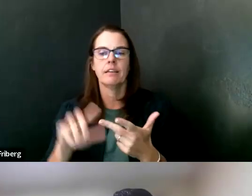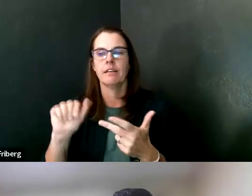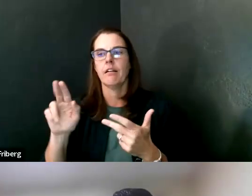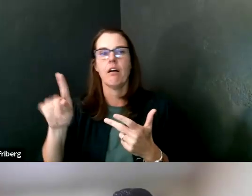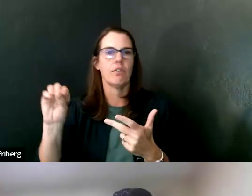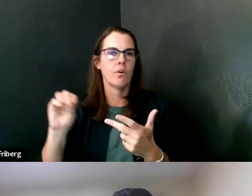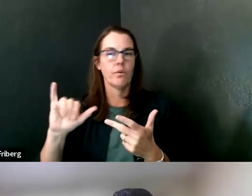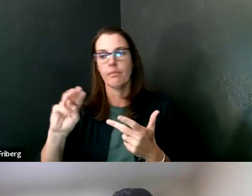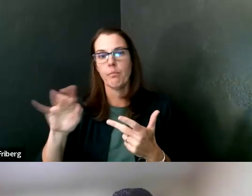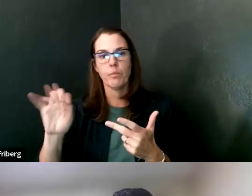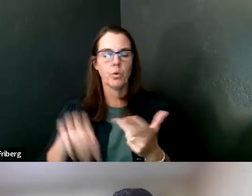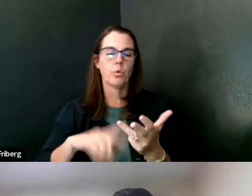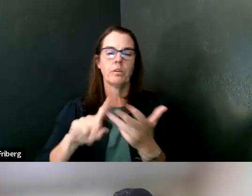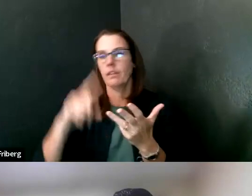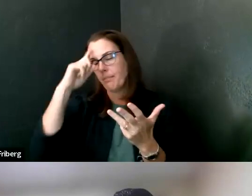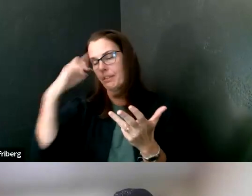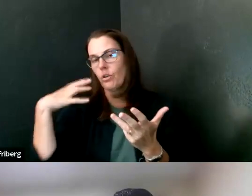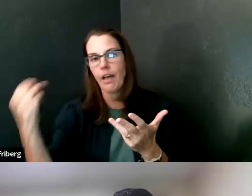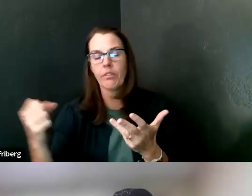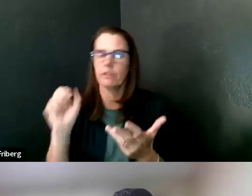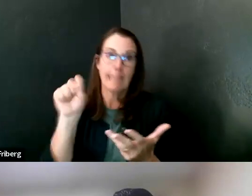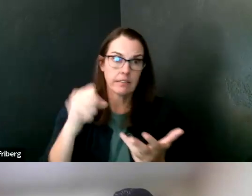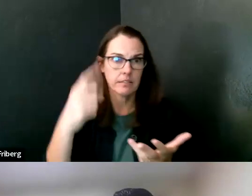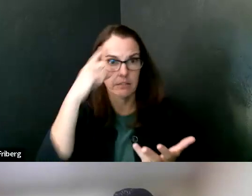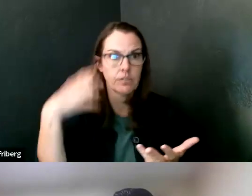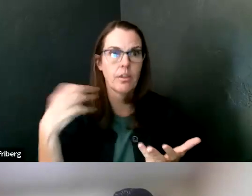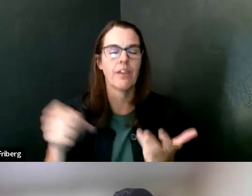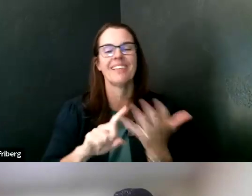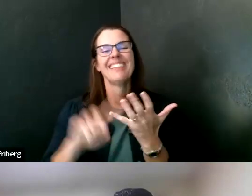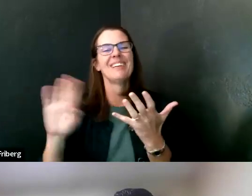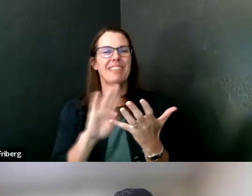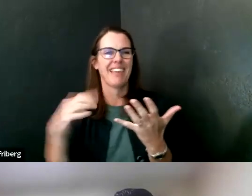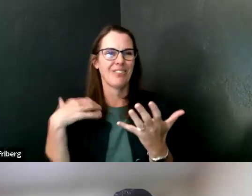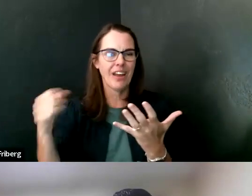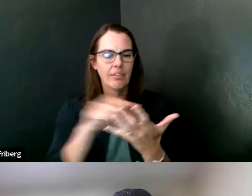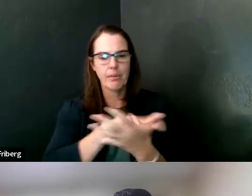um, maybe mental health, definitely mental health, um, behavioral health. let's put together a board